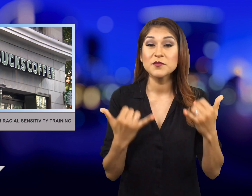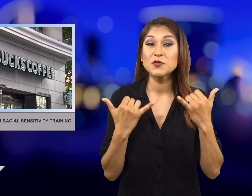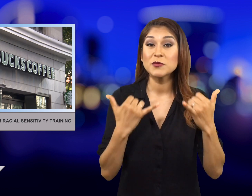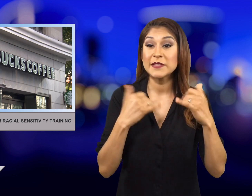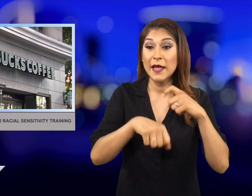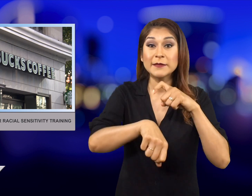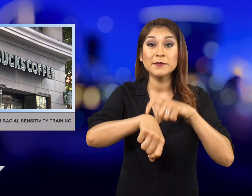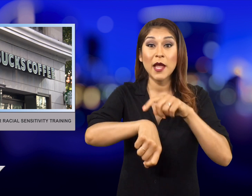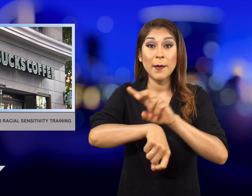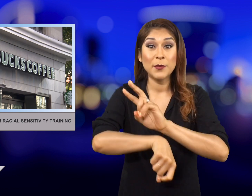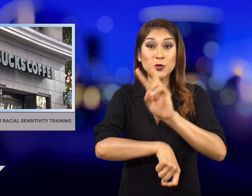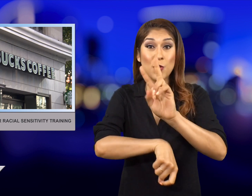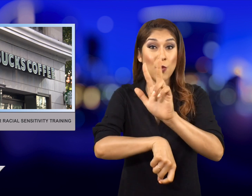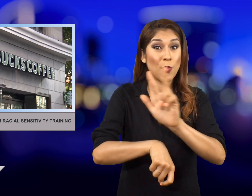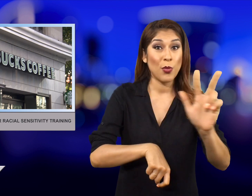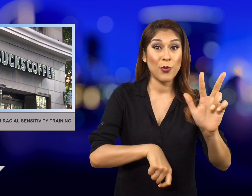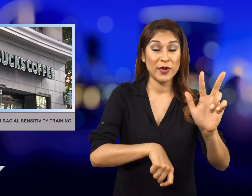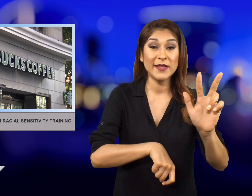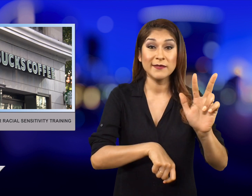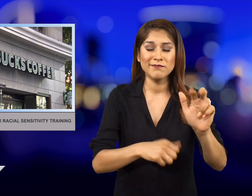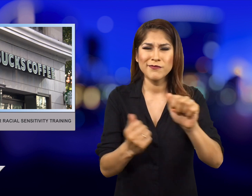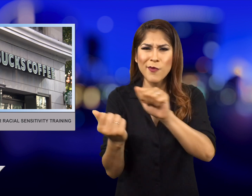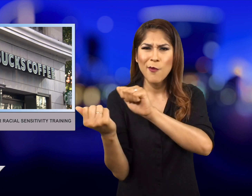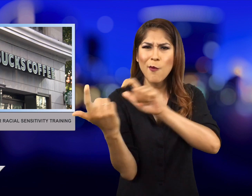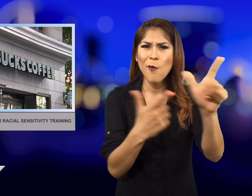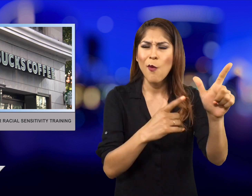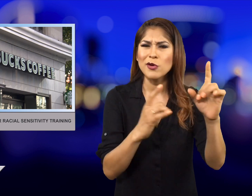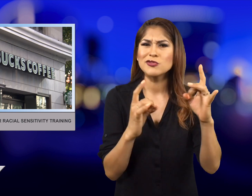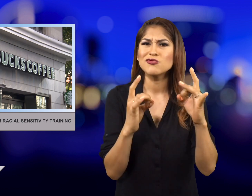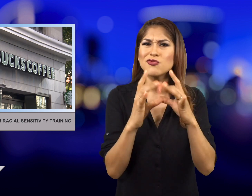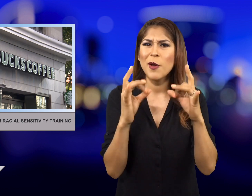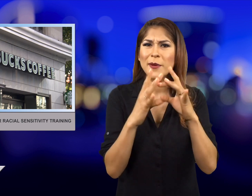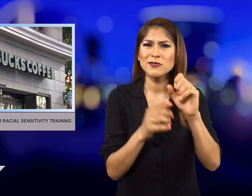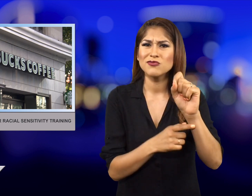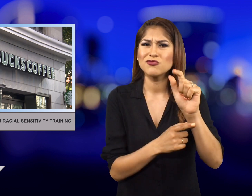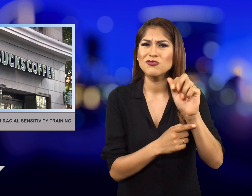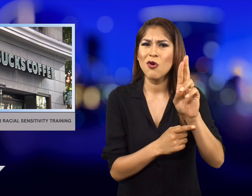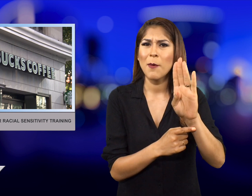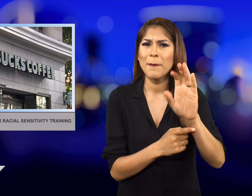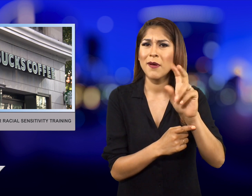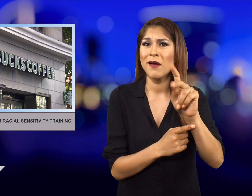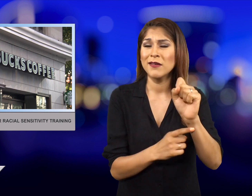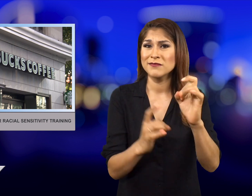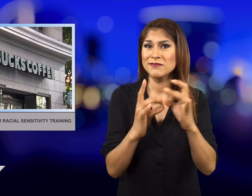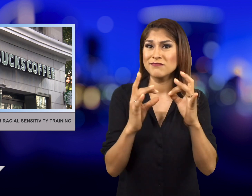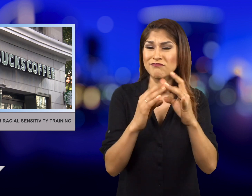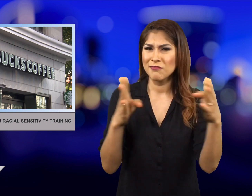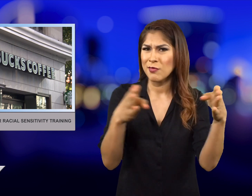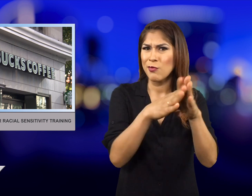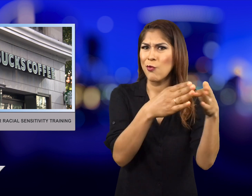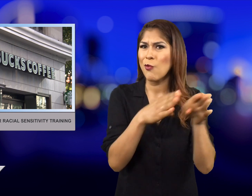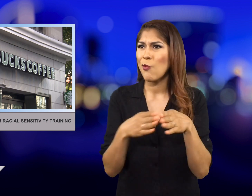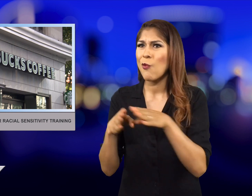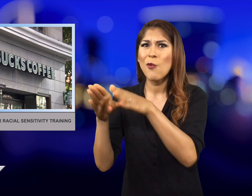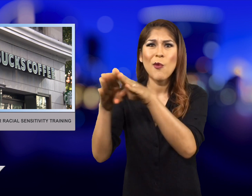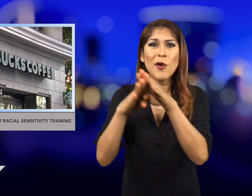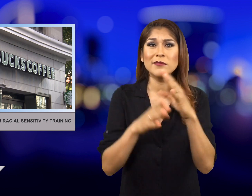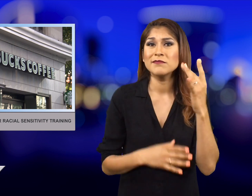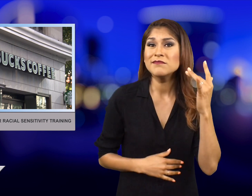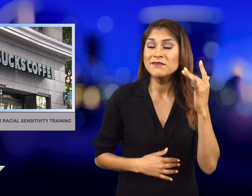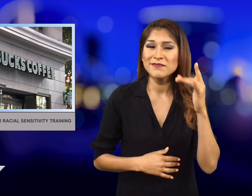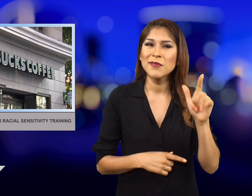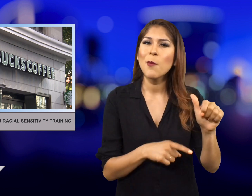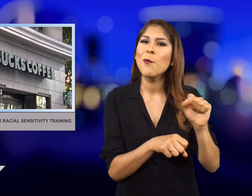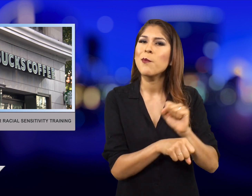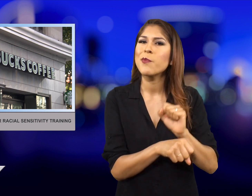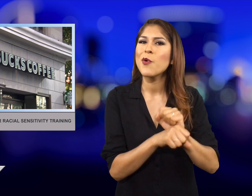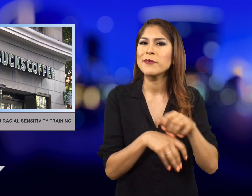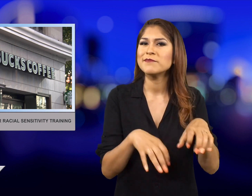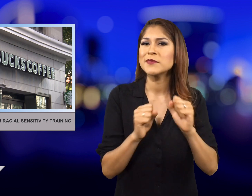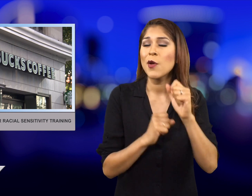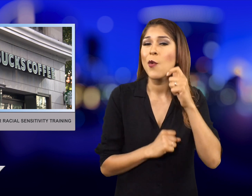Between 2 and 3 PM today all Starbucks across the country closed in order for employees